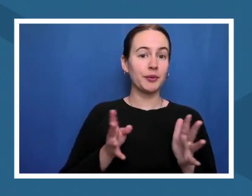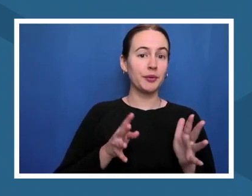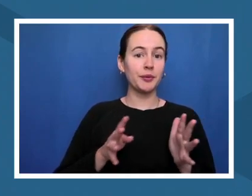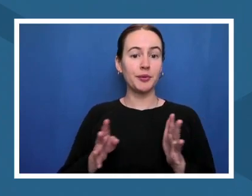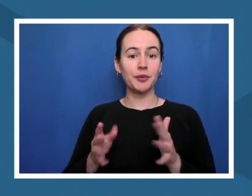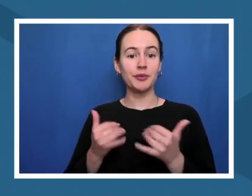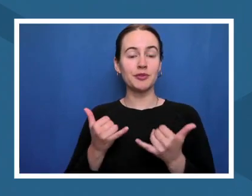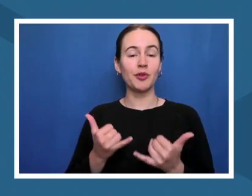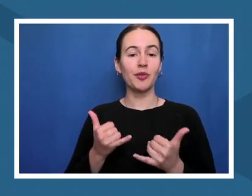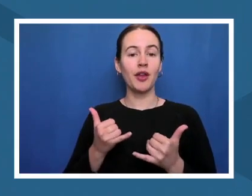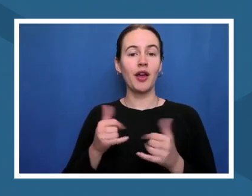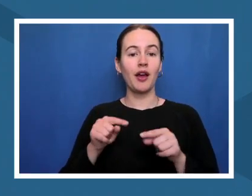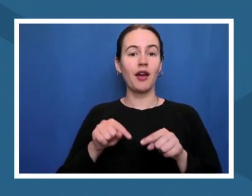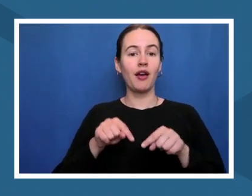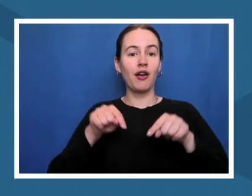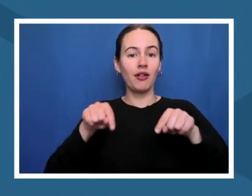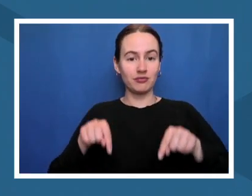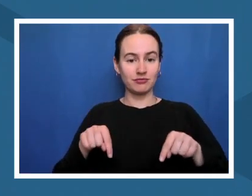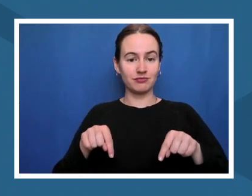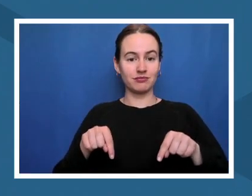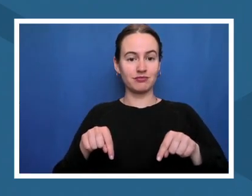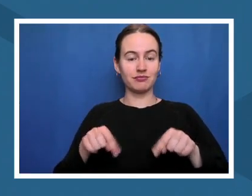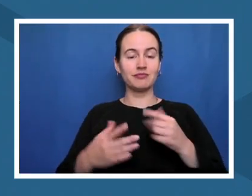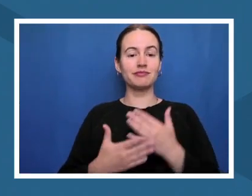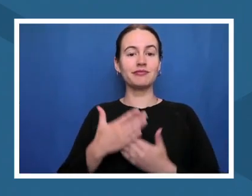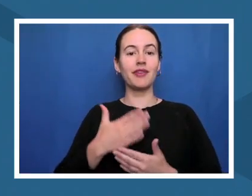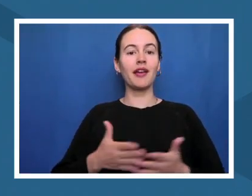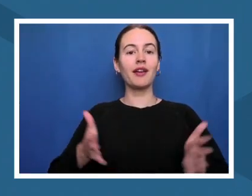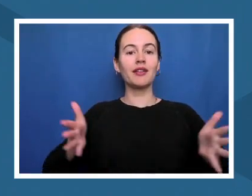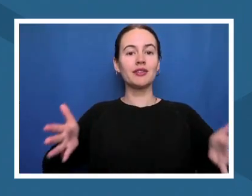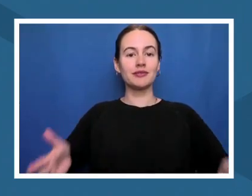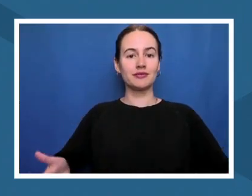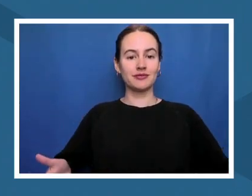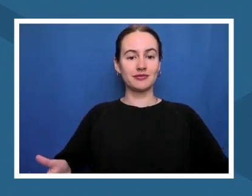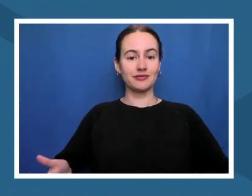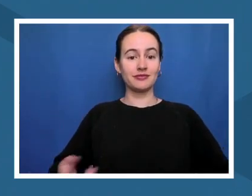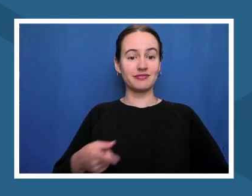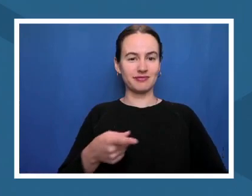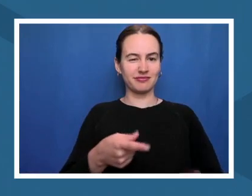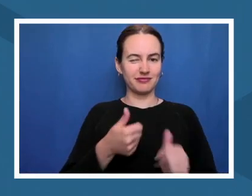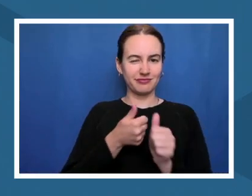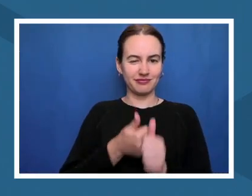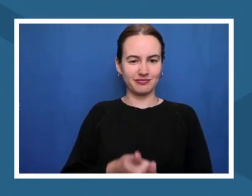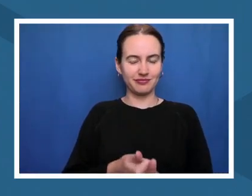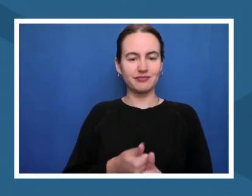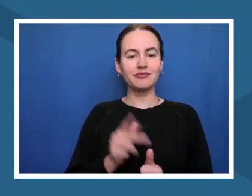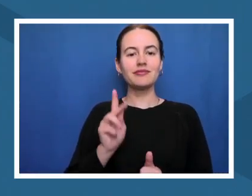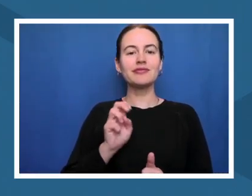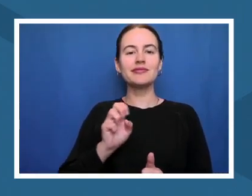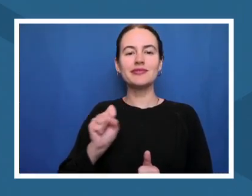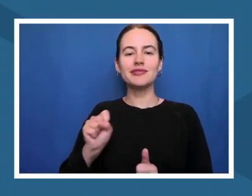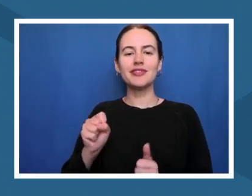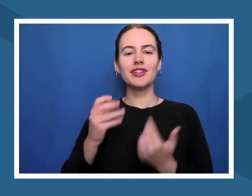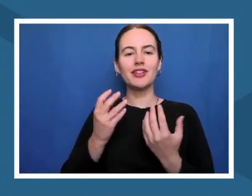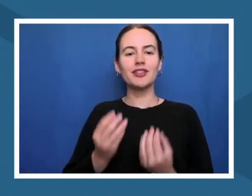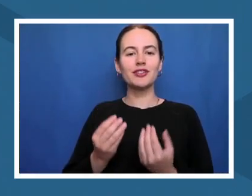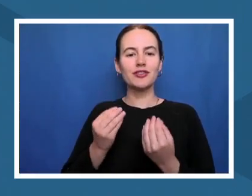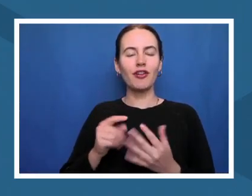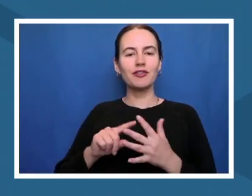hands bring them to the sides keep your knees nice and soft and start to turn at